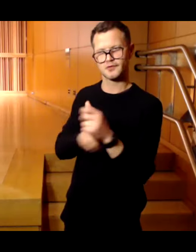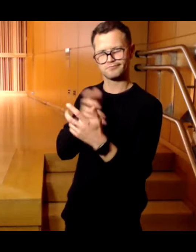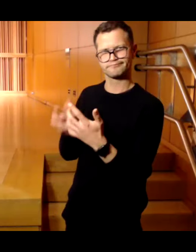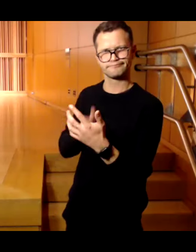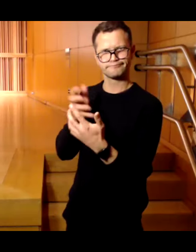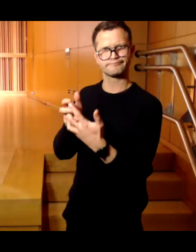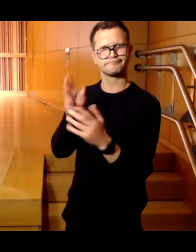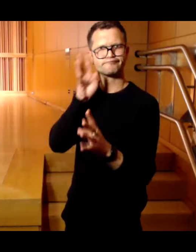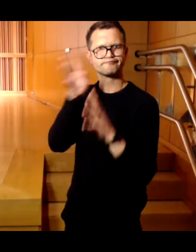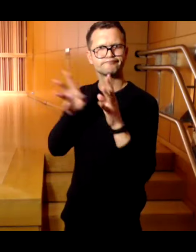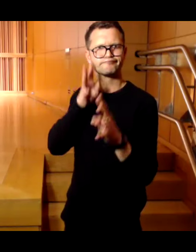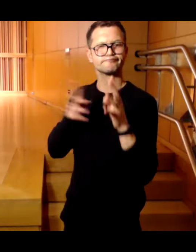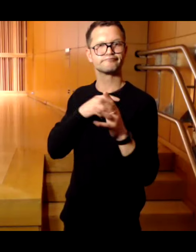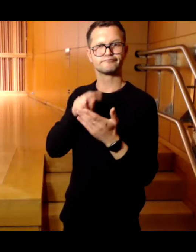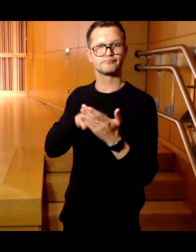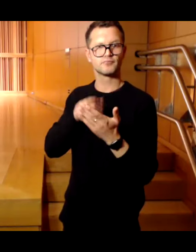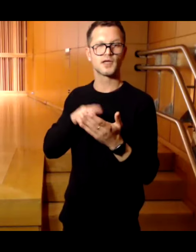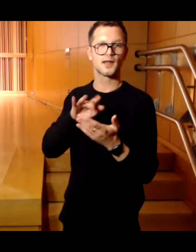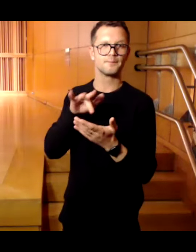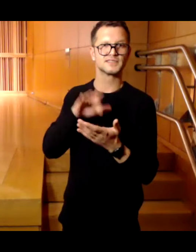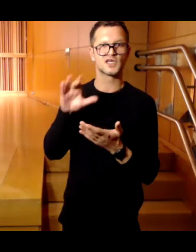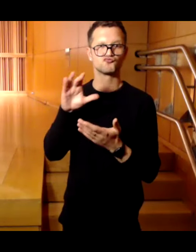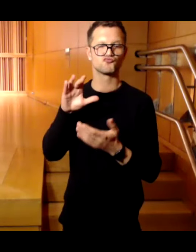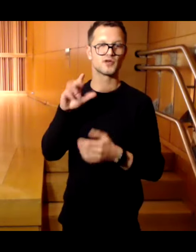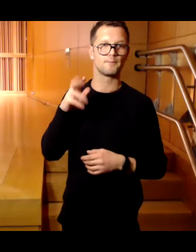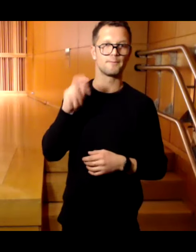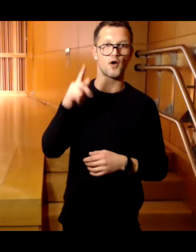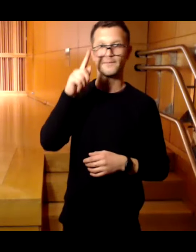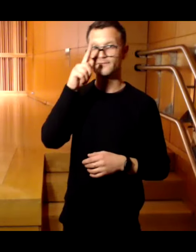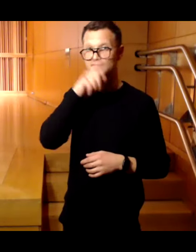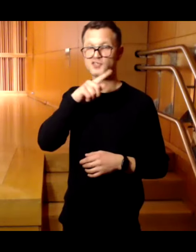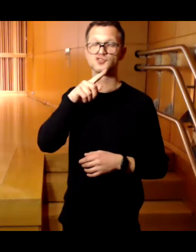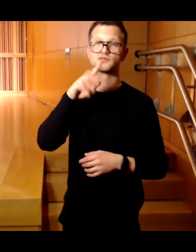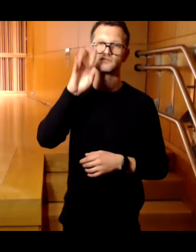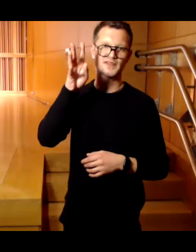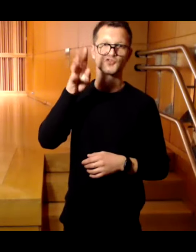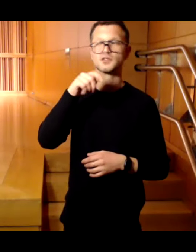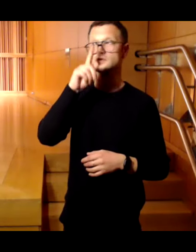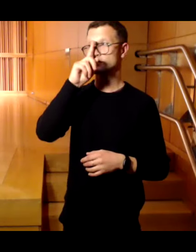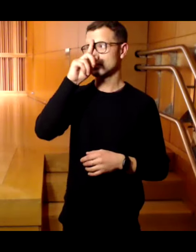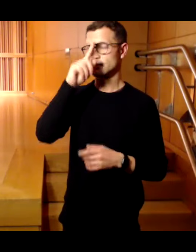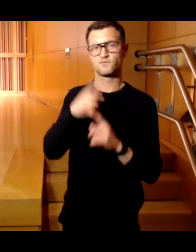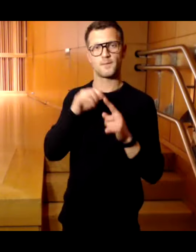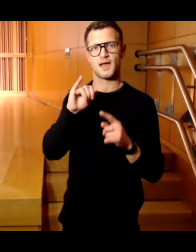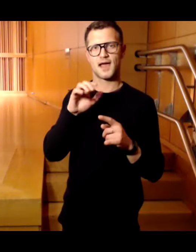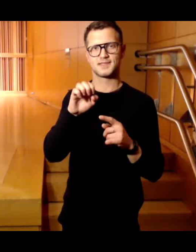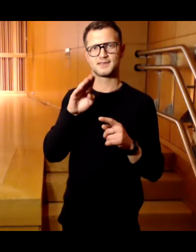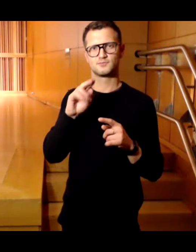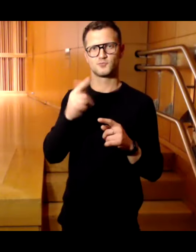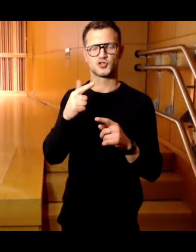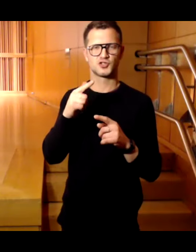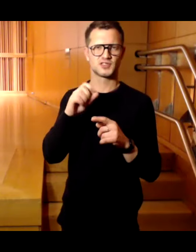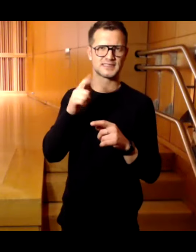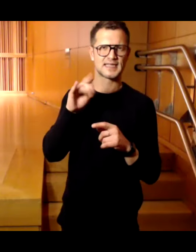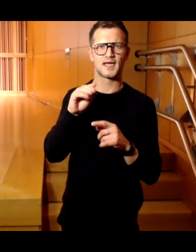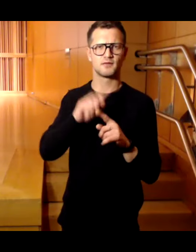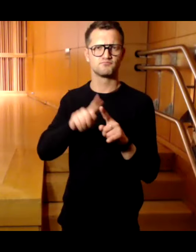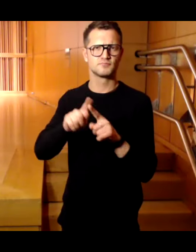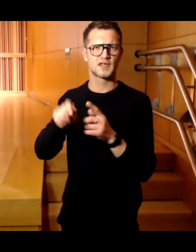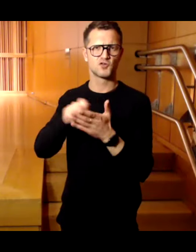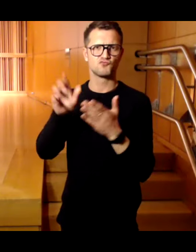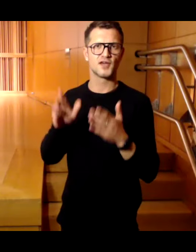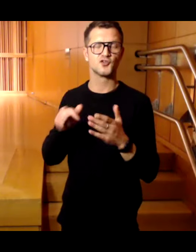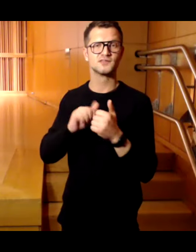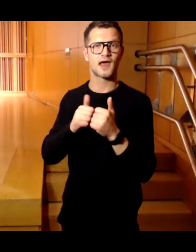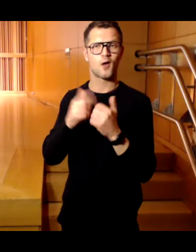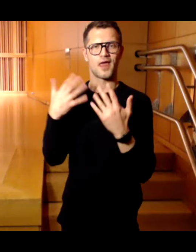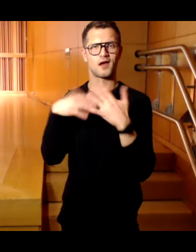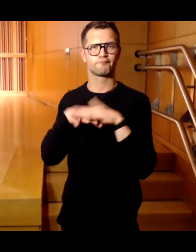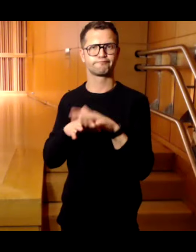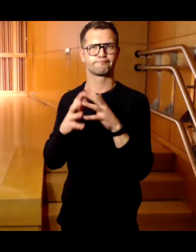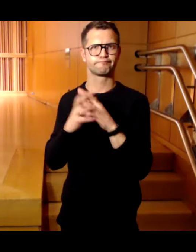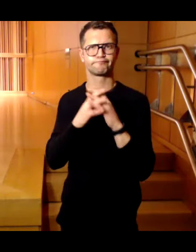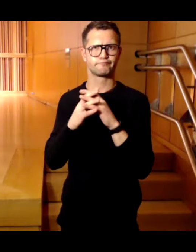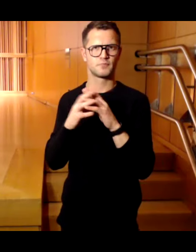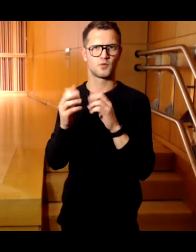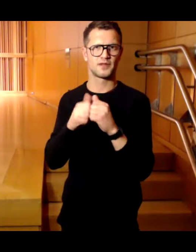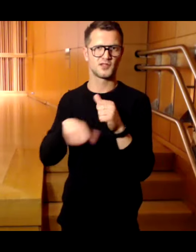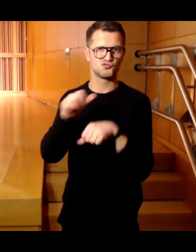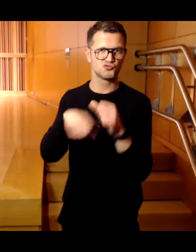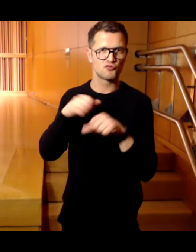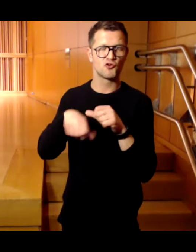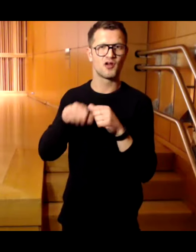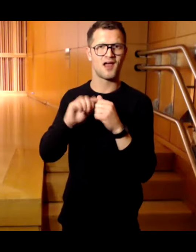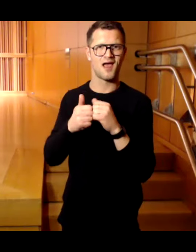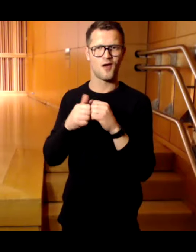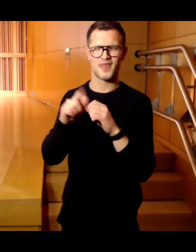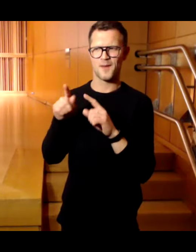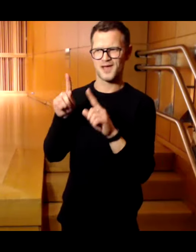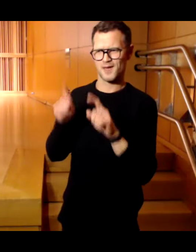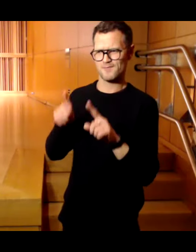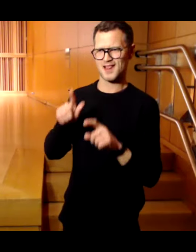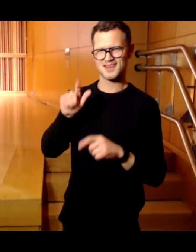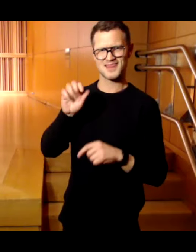Reading mid-century pulp and popular fiction from authors like Chester Himes, Clarence Cooper Jr, and Iceberg Slim, Debbie shows how the carceral and their erotic are entwined, how scenes of captivity and dispossession became laboratories for alternative modes of feeling.